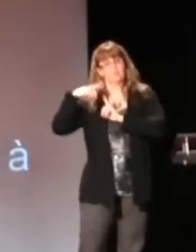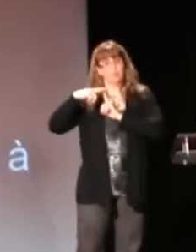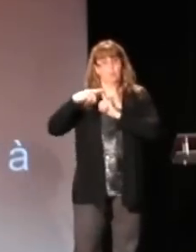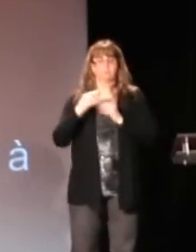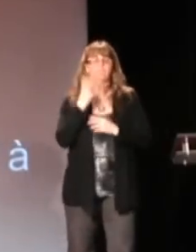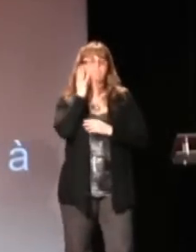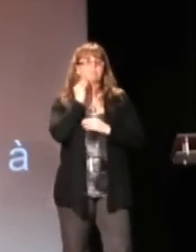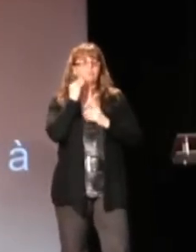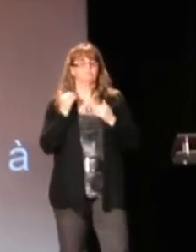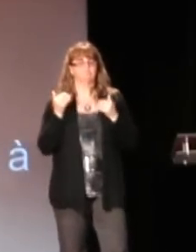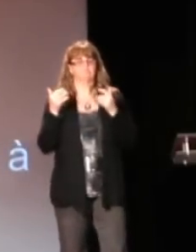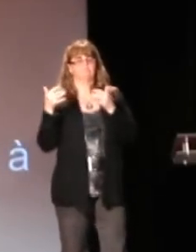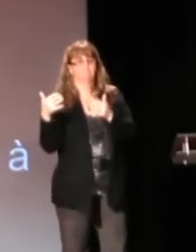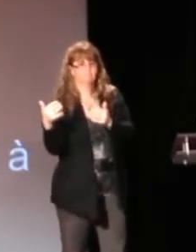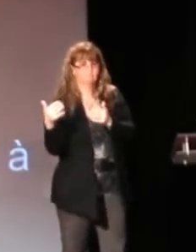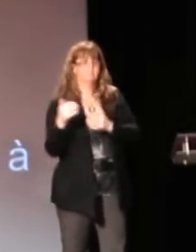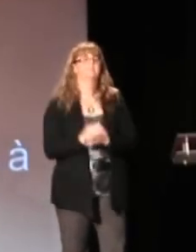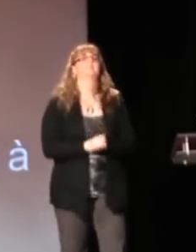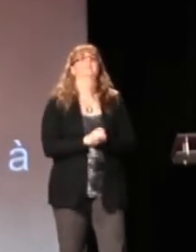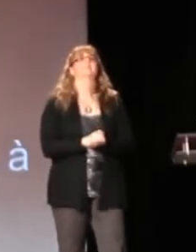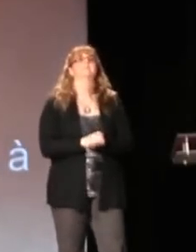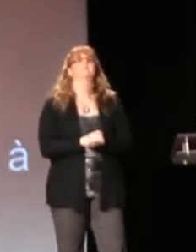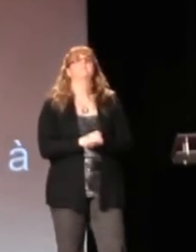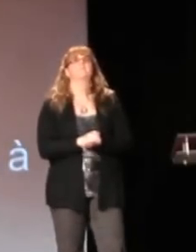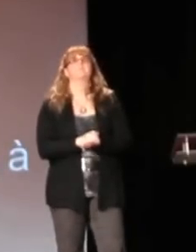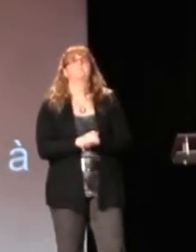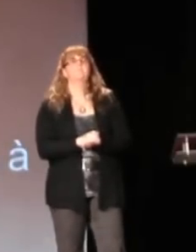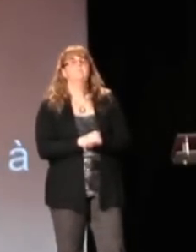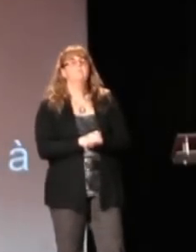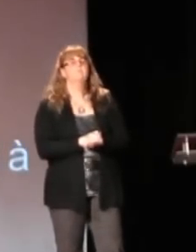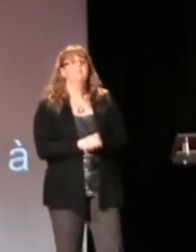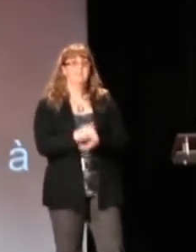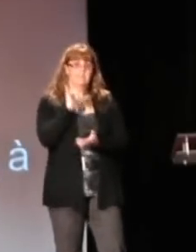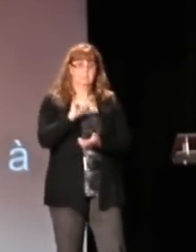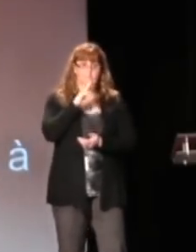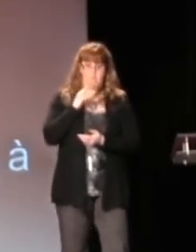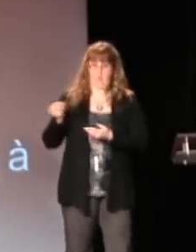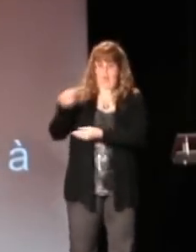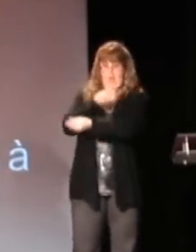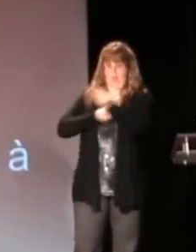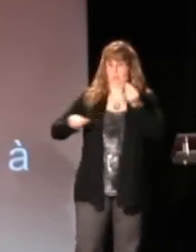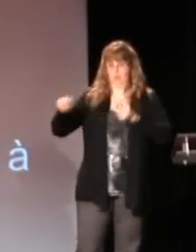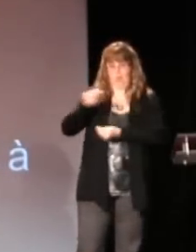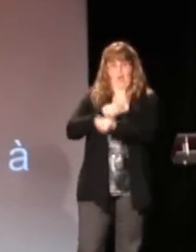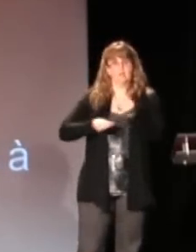Let's imagine what could arise from such a collaboration.